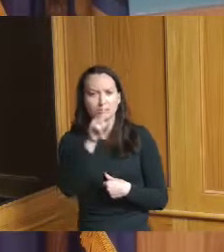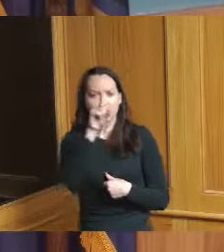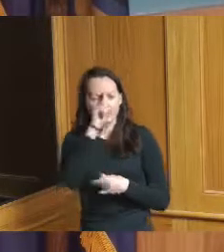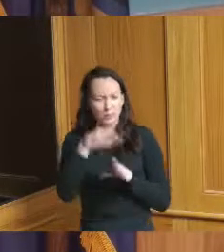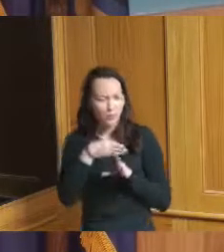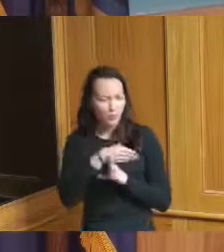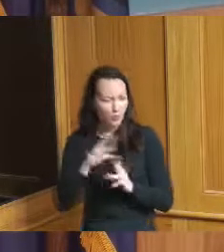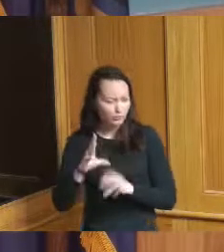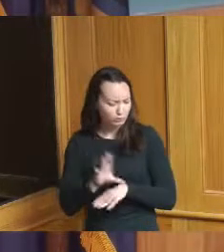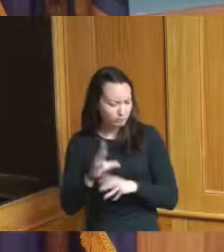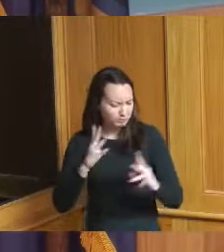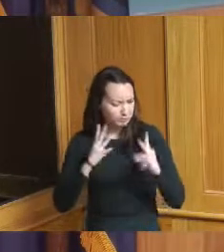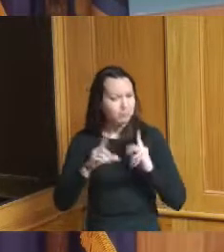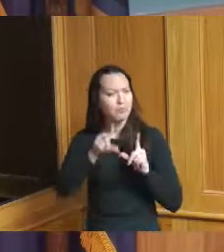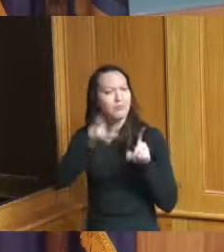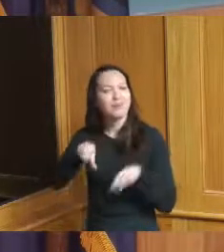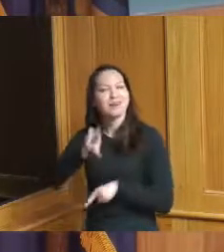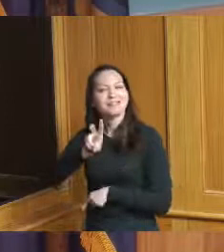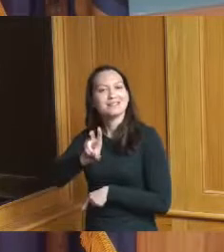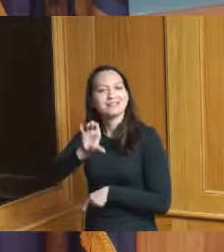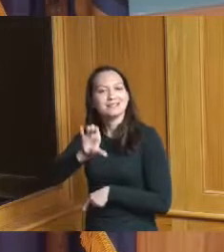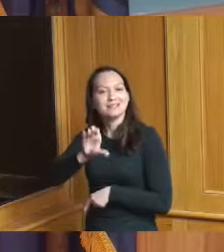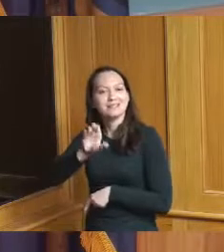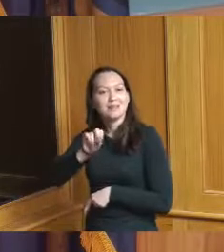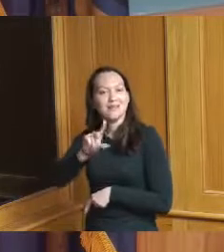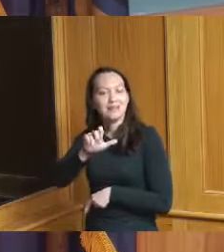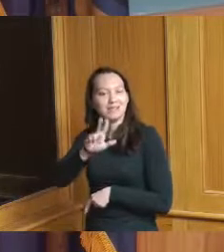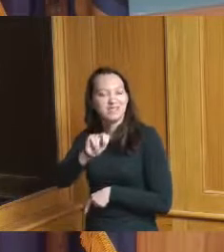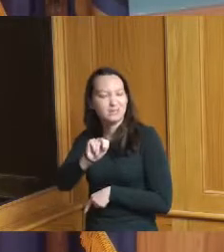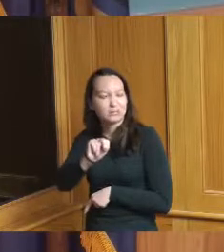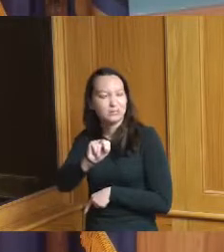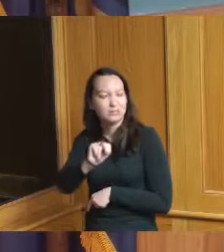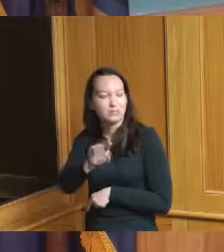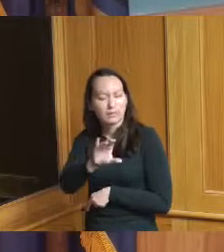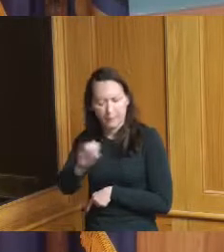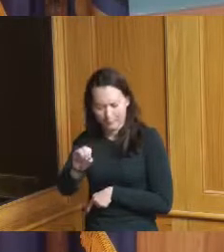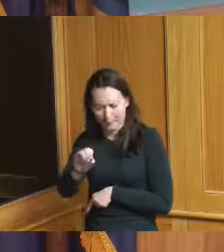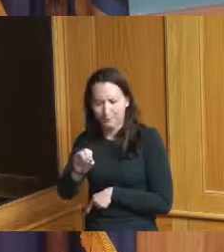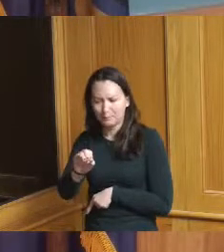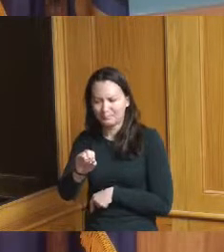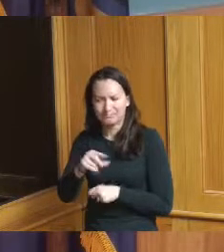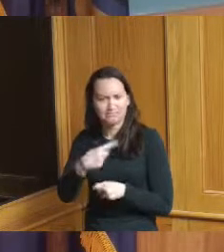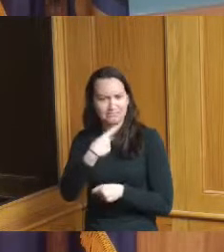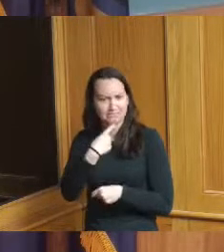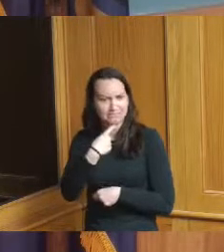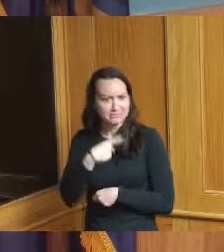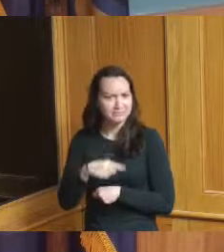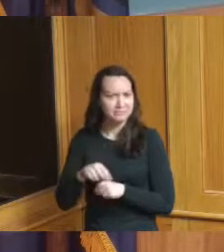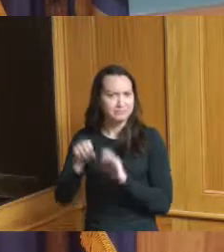I was over in Covington and they had a company and you said it was done by I guess by the state and